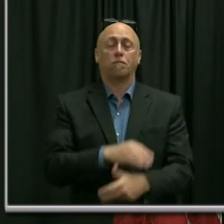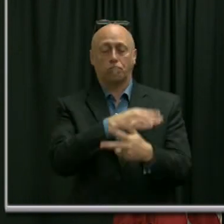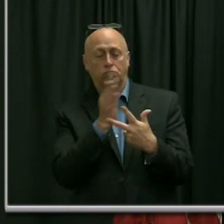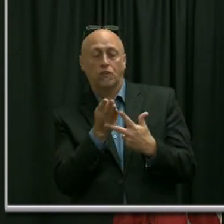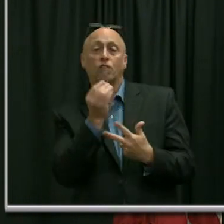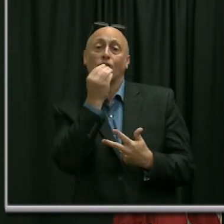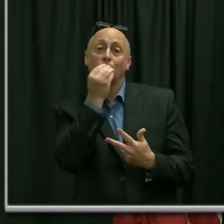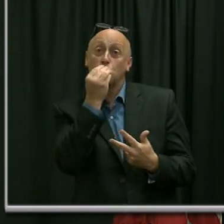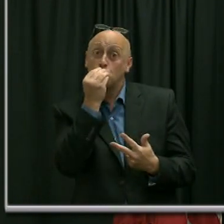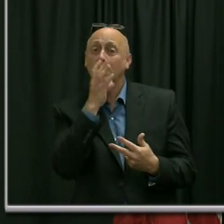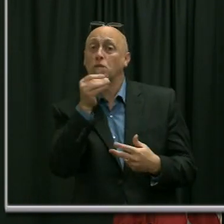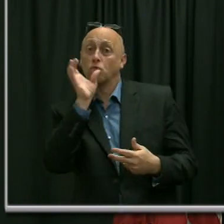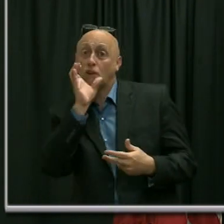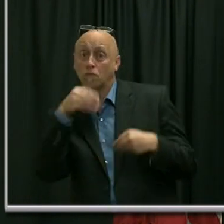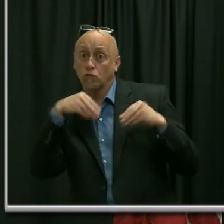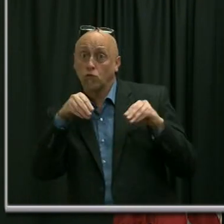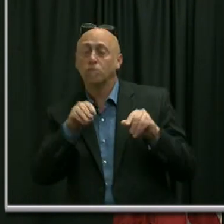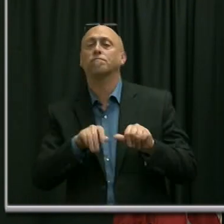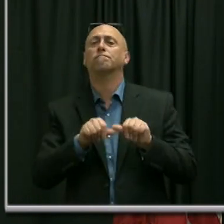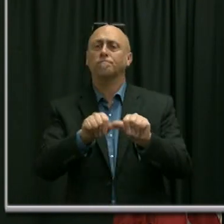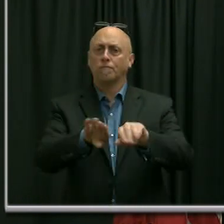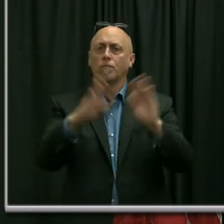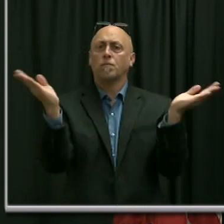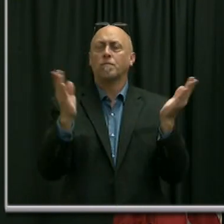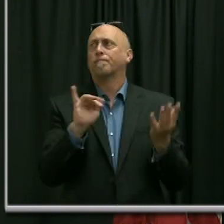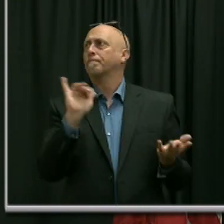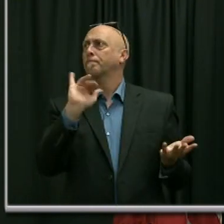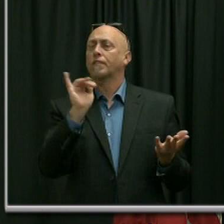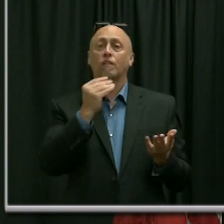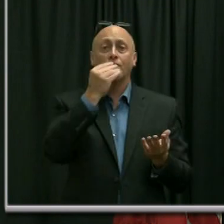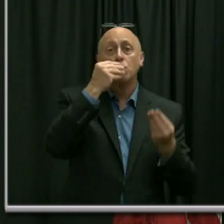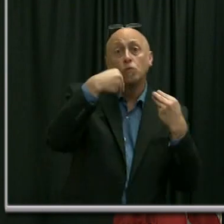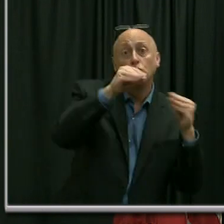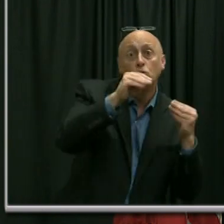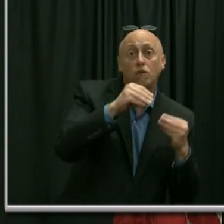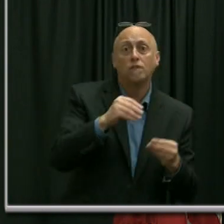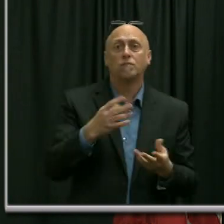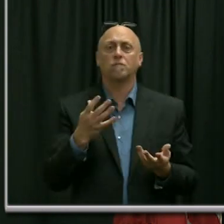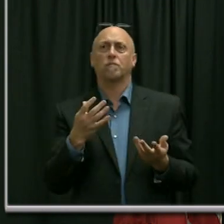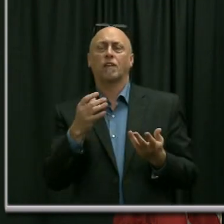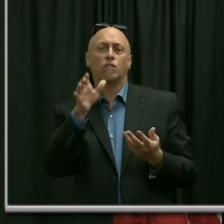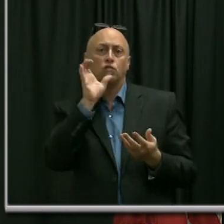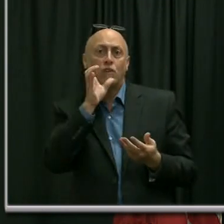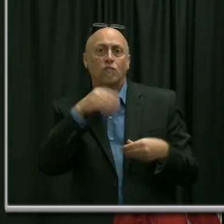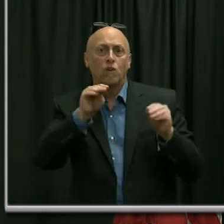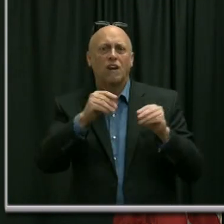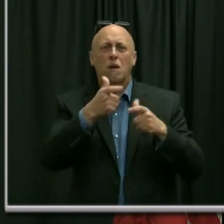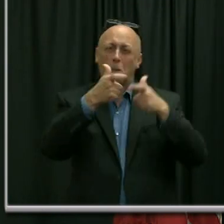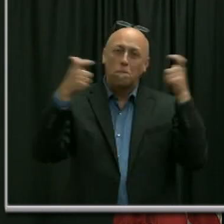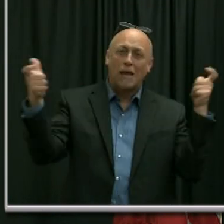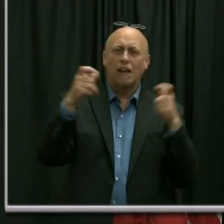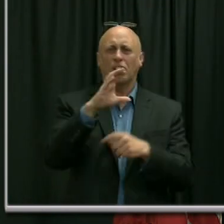SERVICES. FURTHER MORE FOOD AND BEVERAGE STORES WILL REMAIN